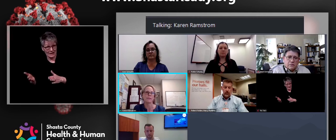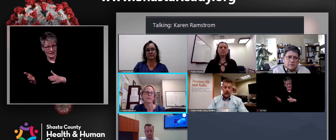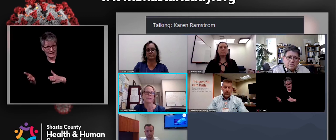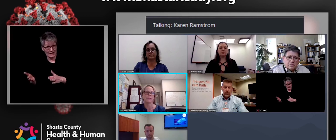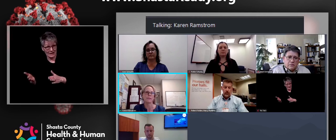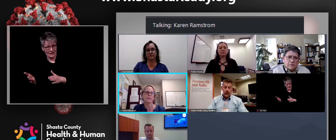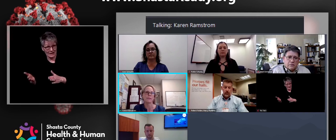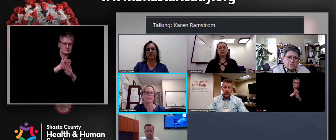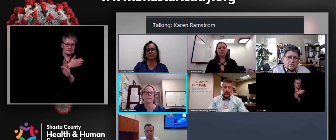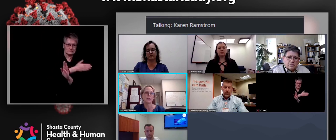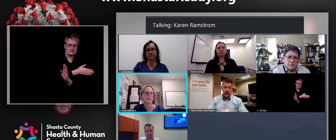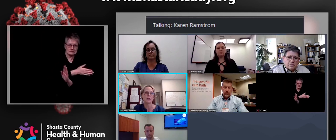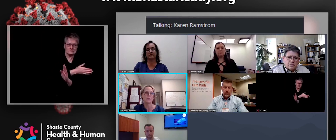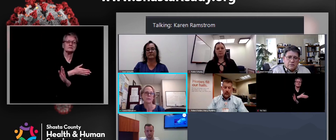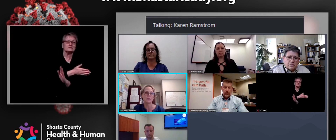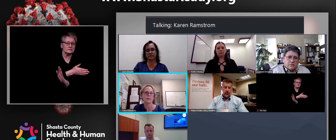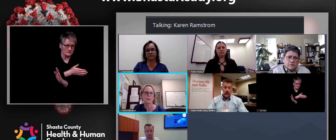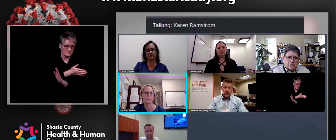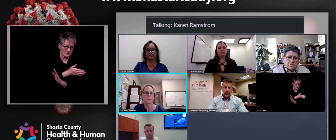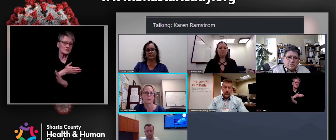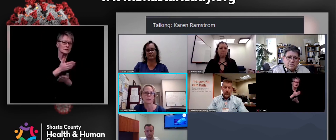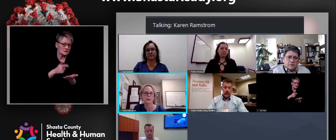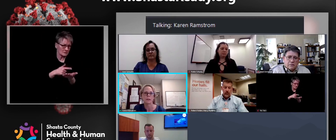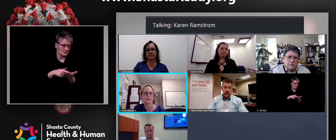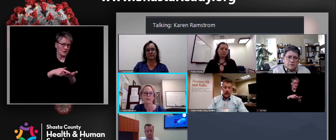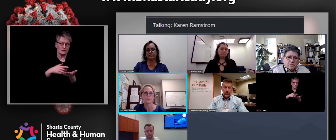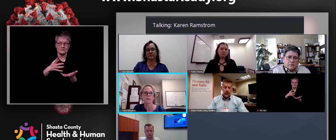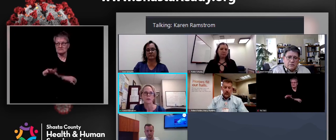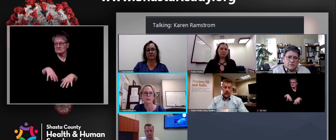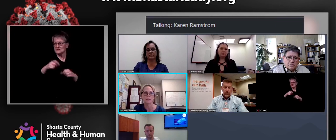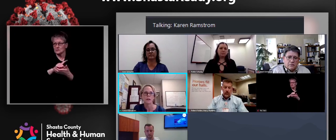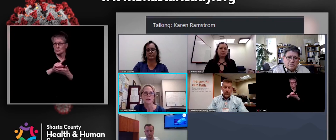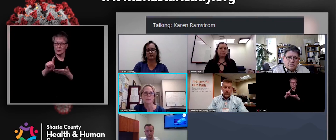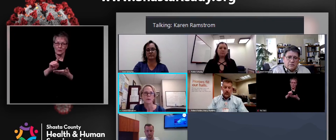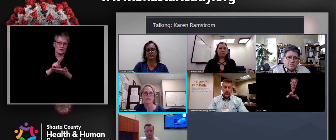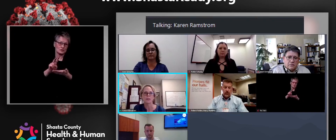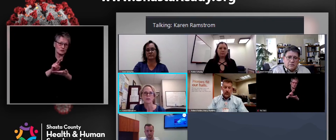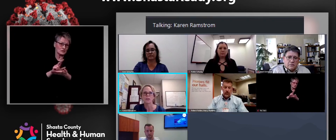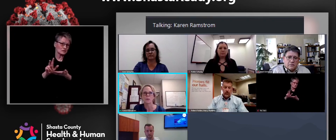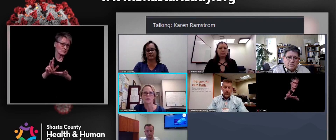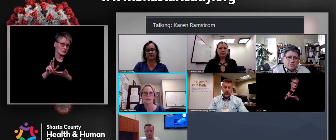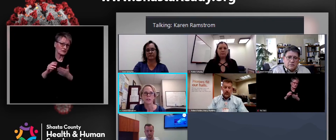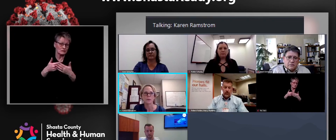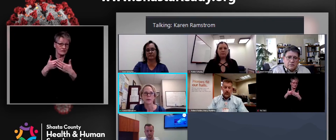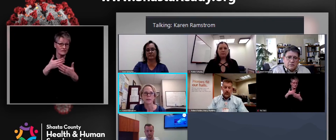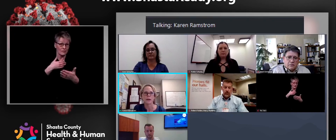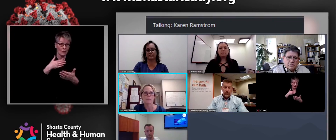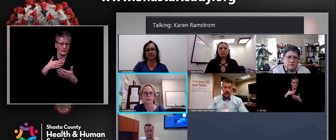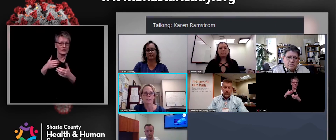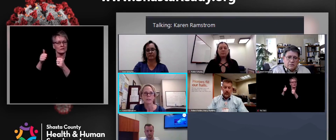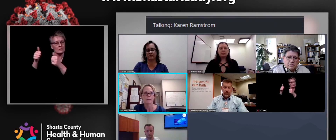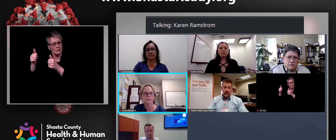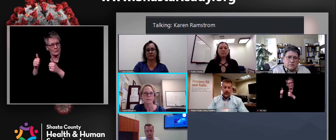can take while to get those completed. Sometimes they happen more quickly than other times. So we can post that chart as well that helps make that more clear.